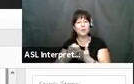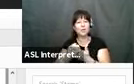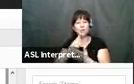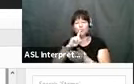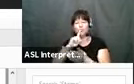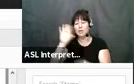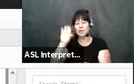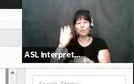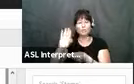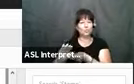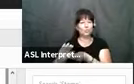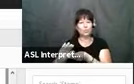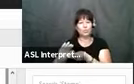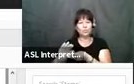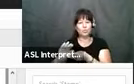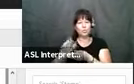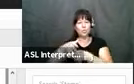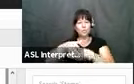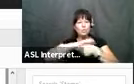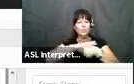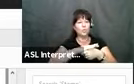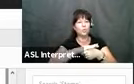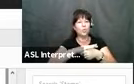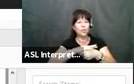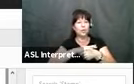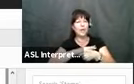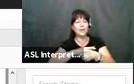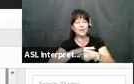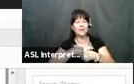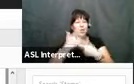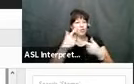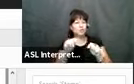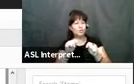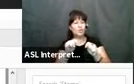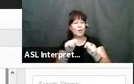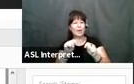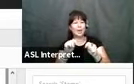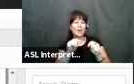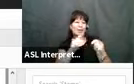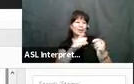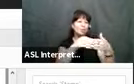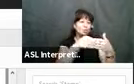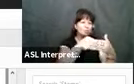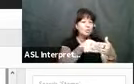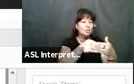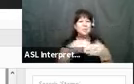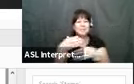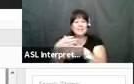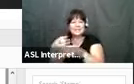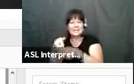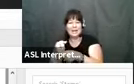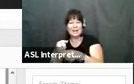revised criteria for loosening and tightening restrictions on activities. This framework replaced the former County